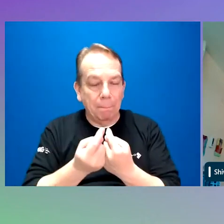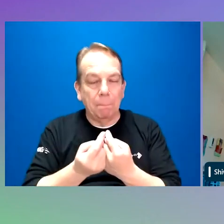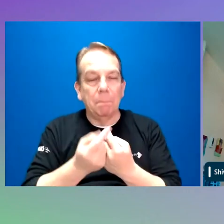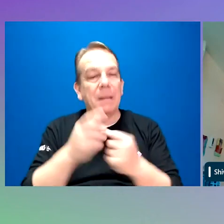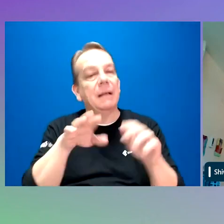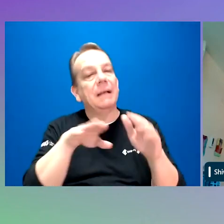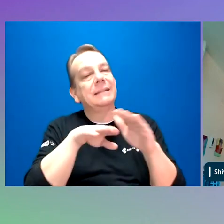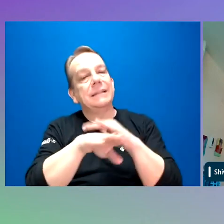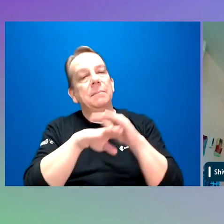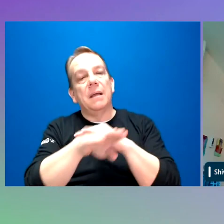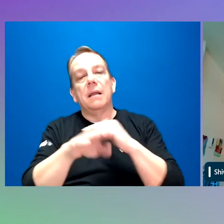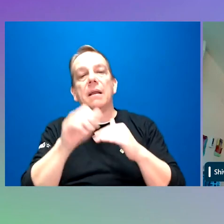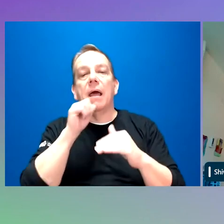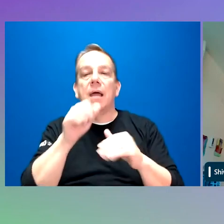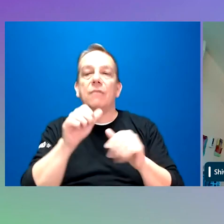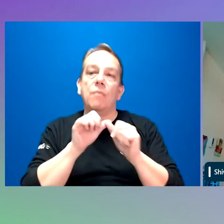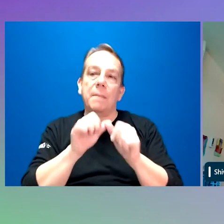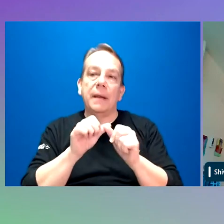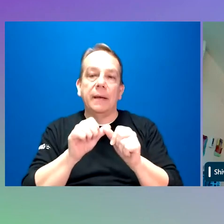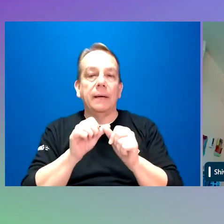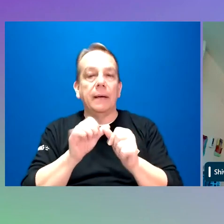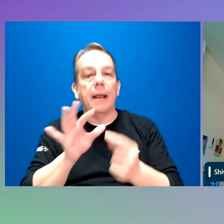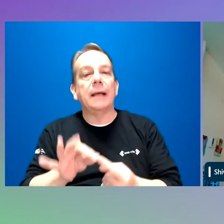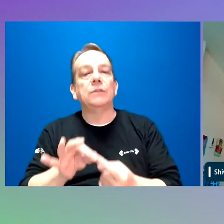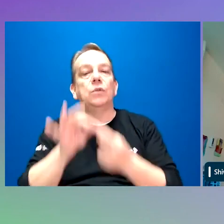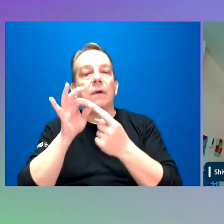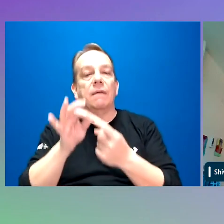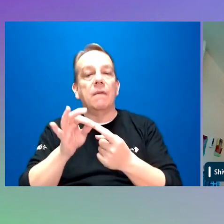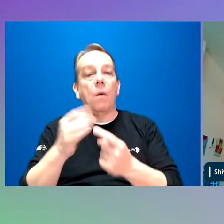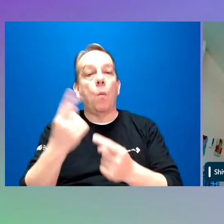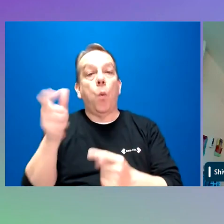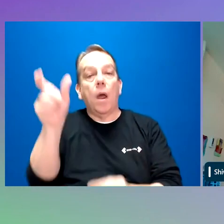accessibility does not remain an exclusive preserve of one